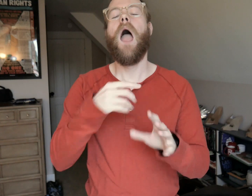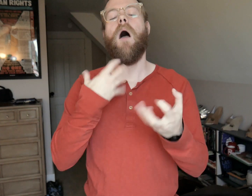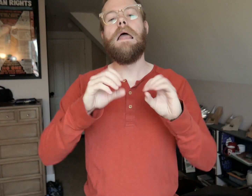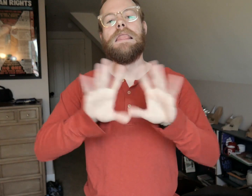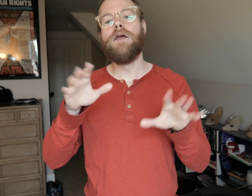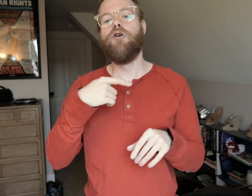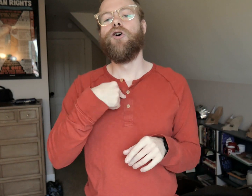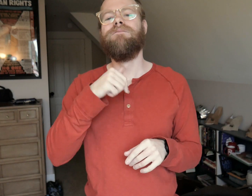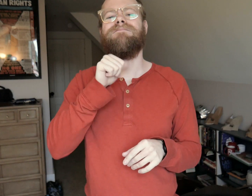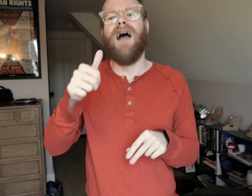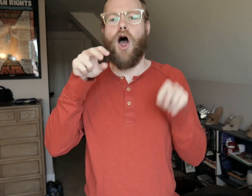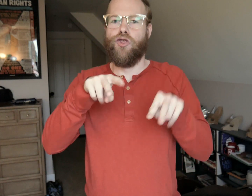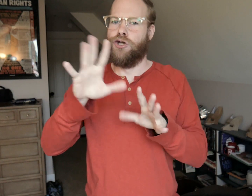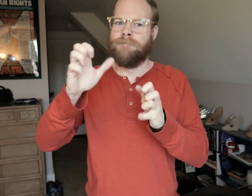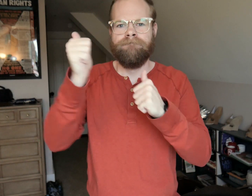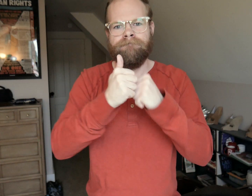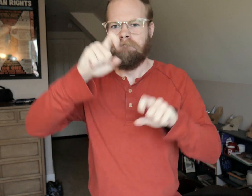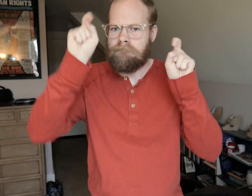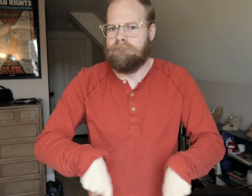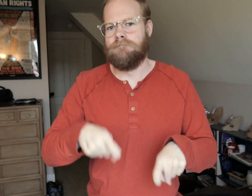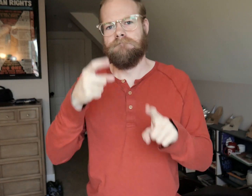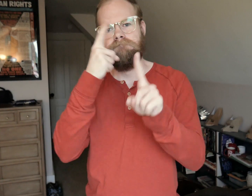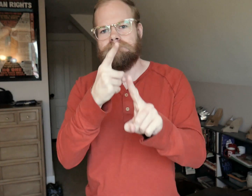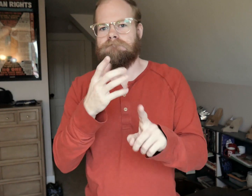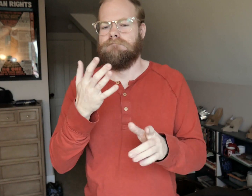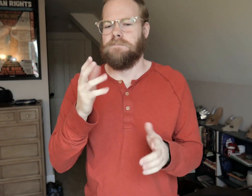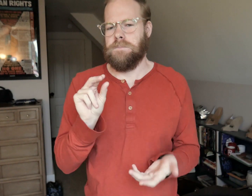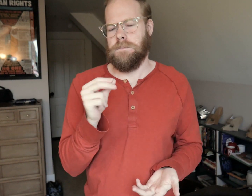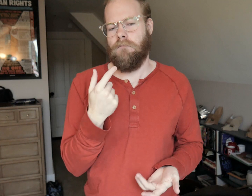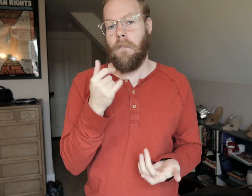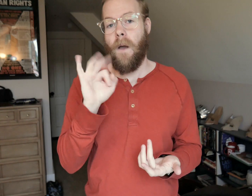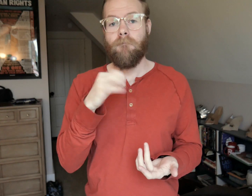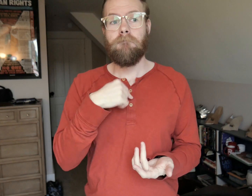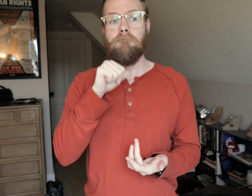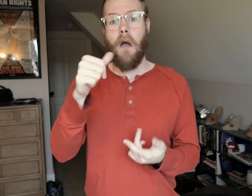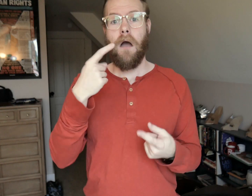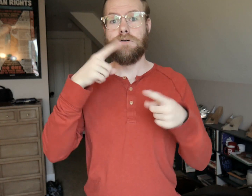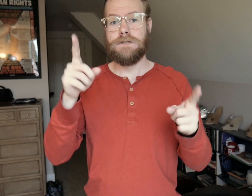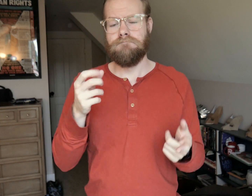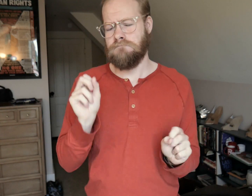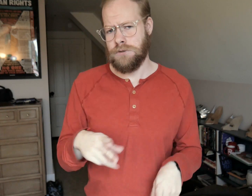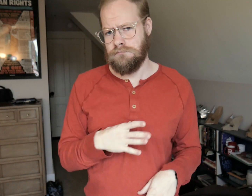I want to be clear, I’m definitely not looking at any of this as hard and fast goals. If I don’t achieve these, that’s okay.